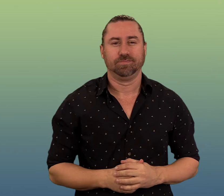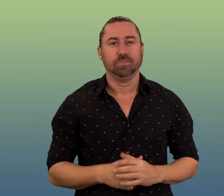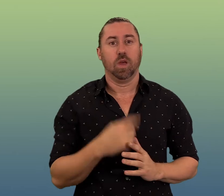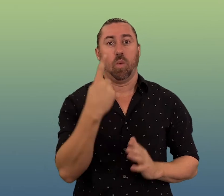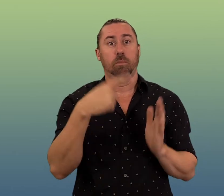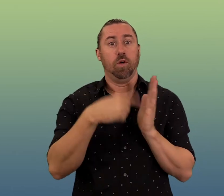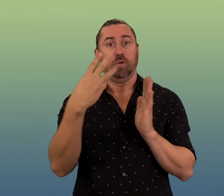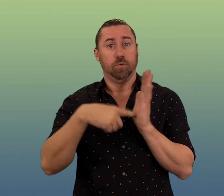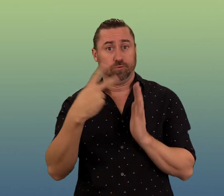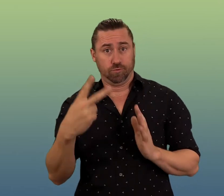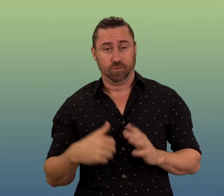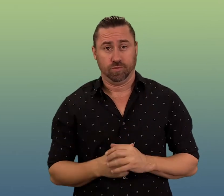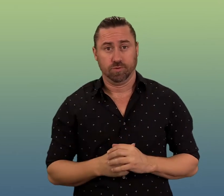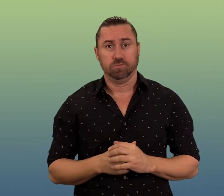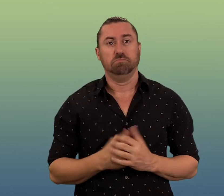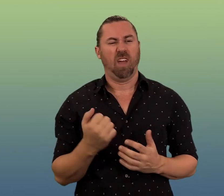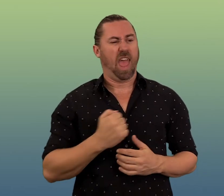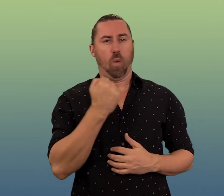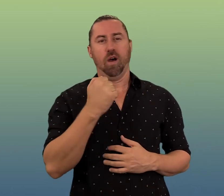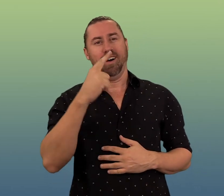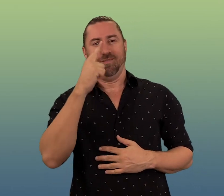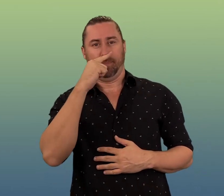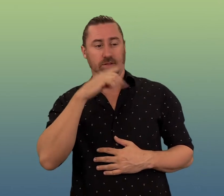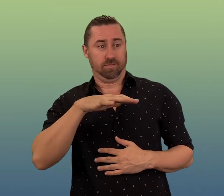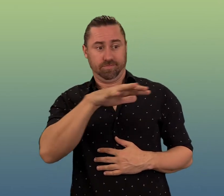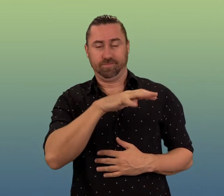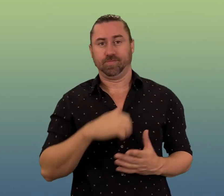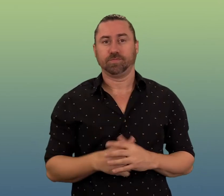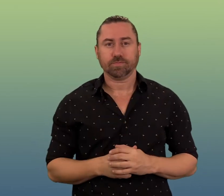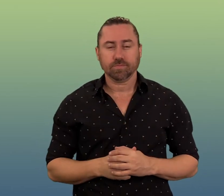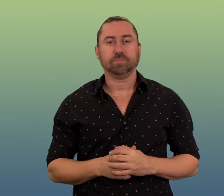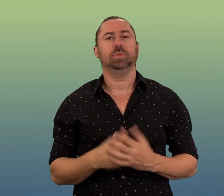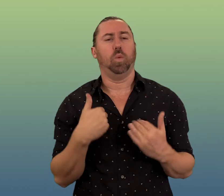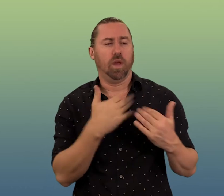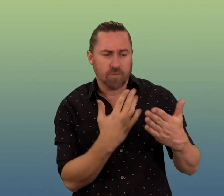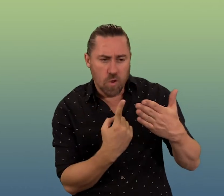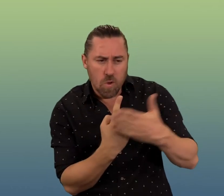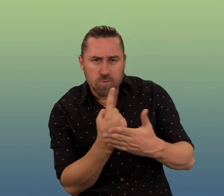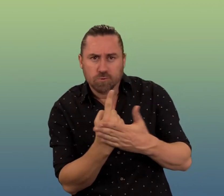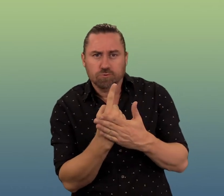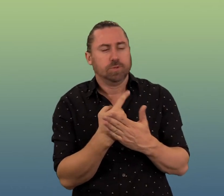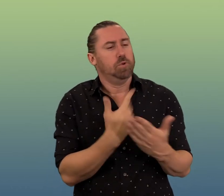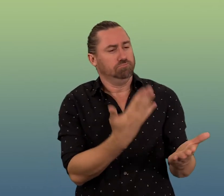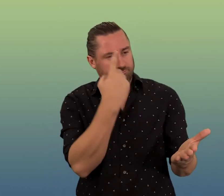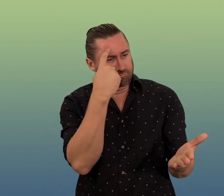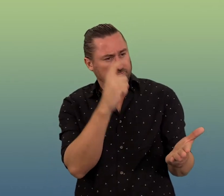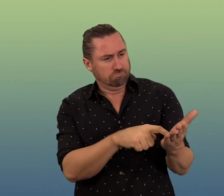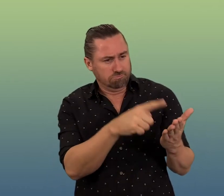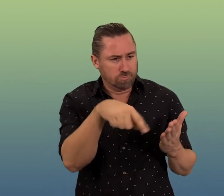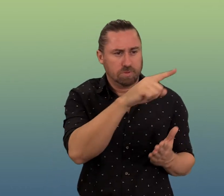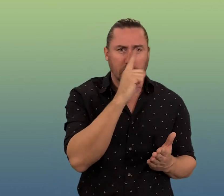One point three point two. Our people. Support through investment opportunities and recognition,